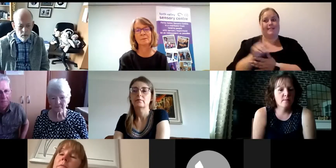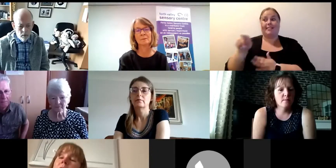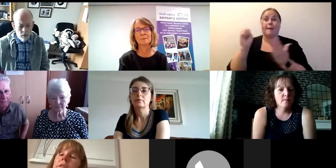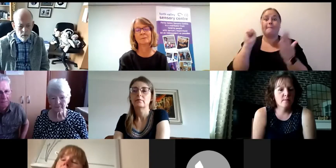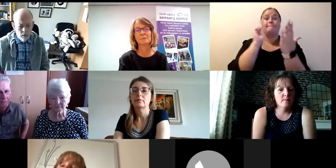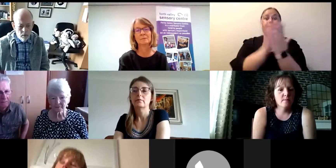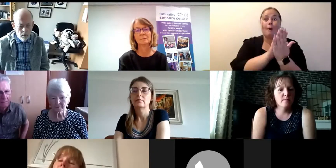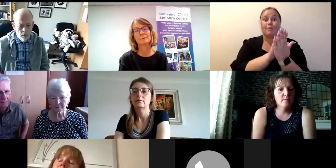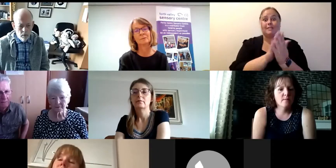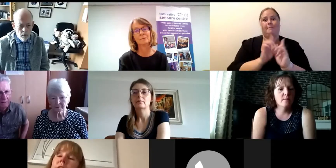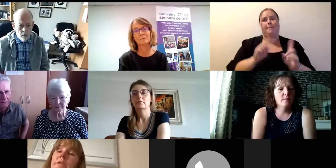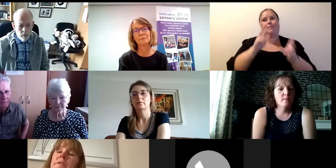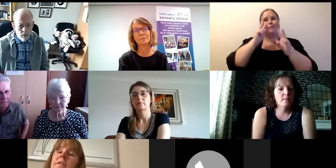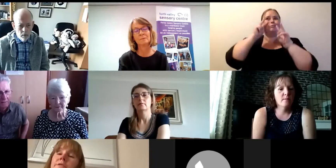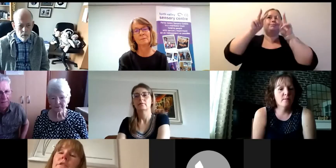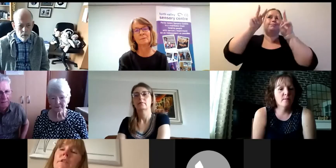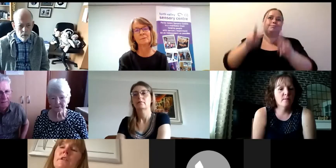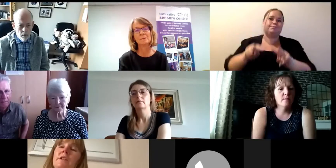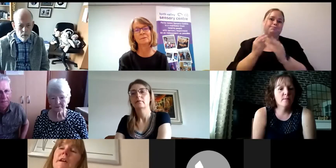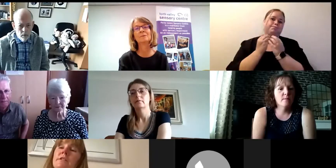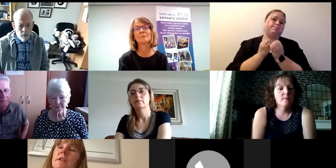but I never really see that side